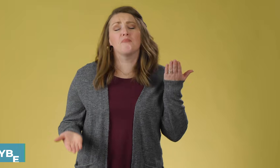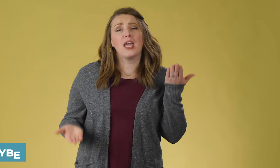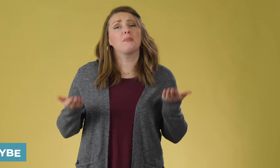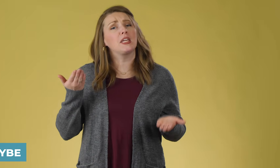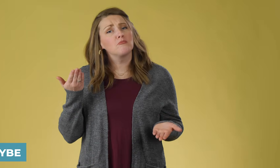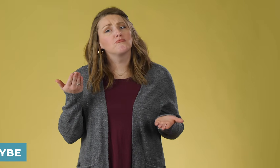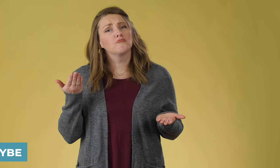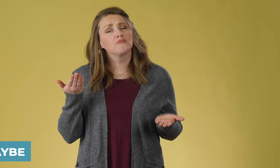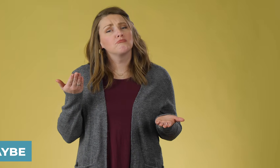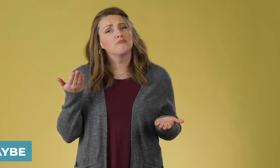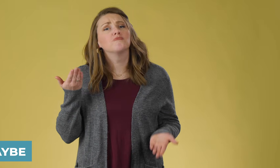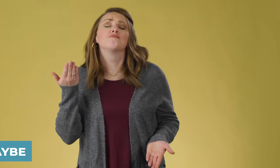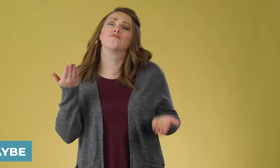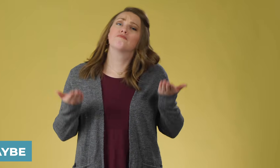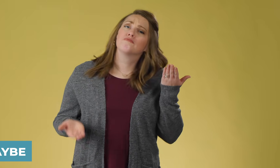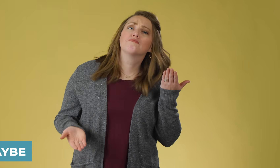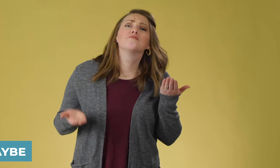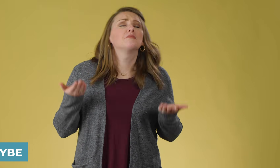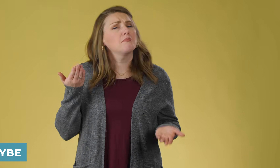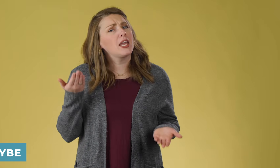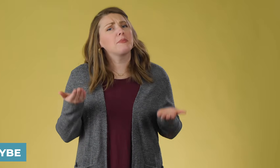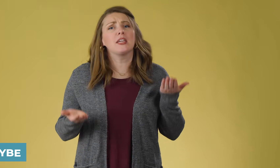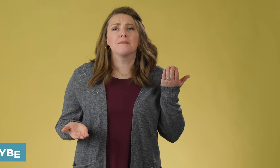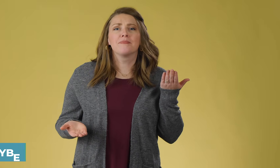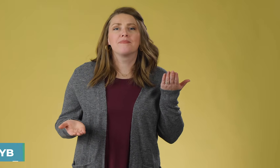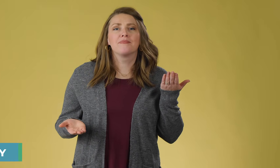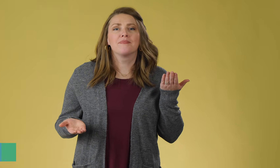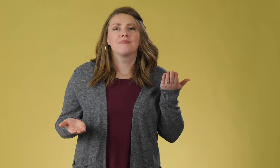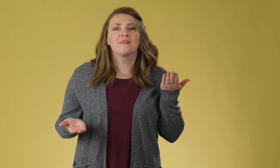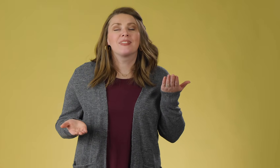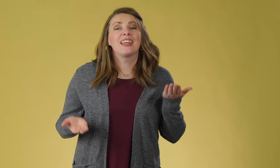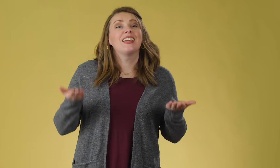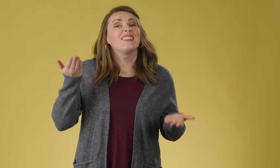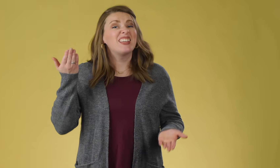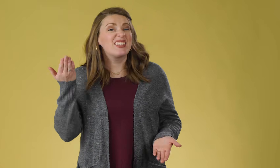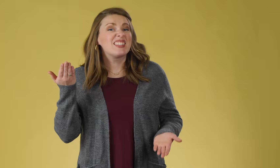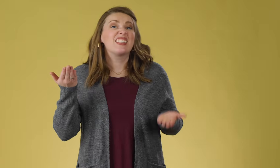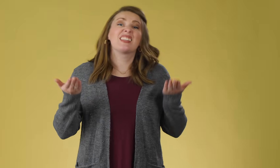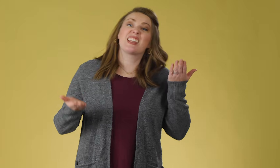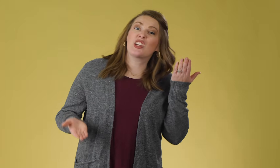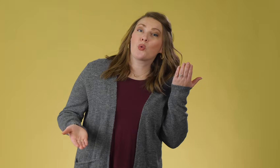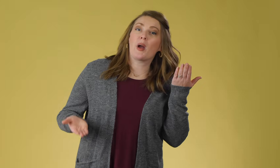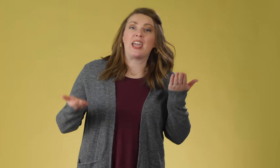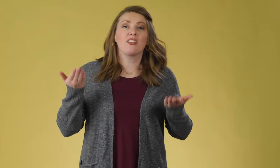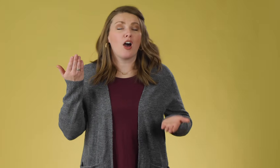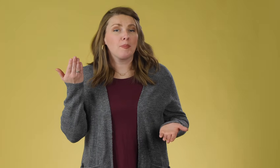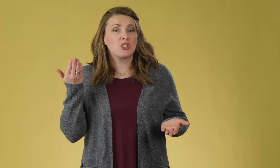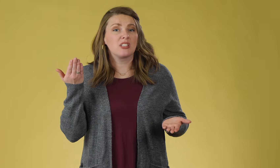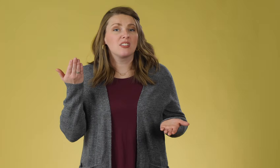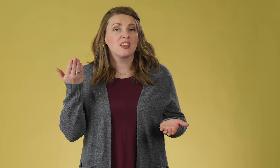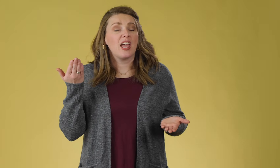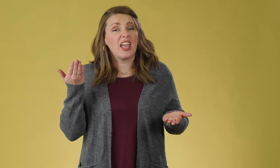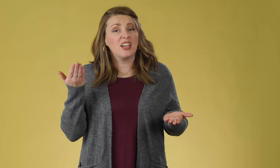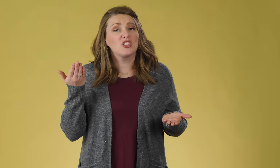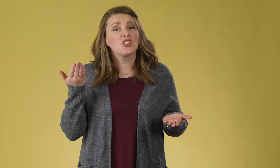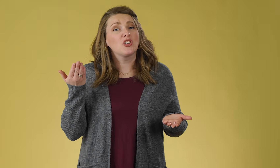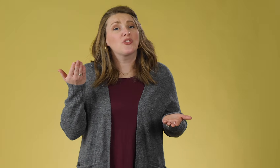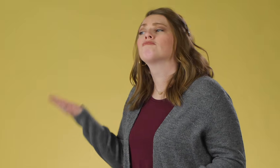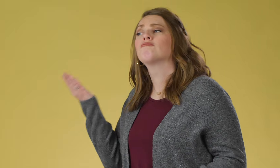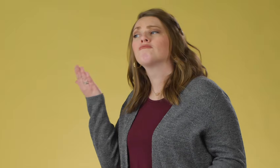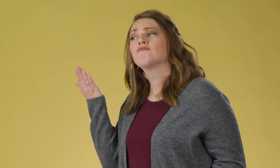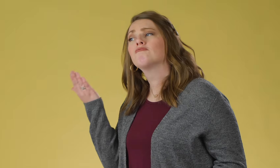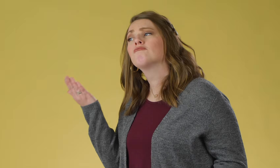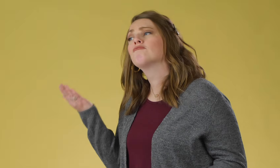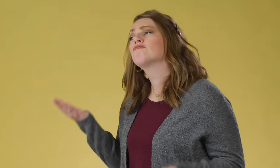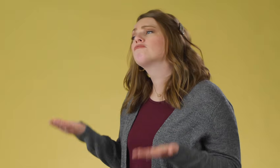'Maybe, maybe,' this is like you're weighing the options and your facial expression